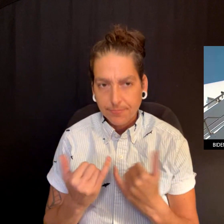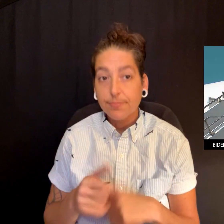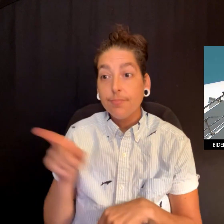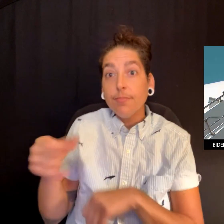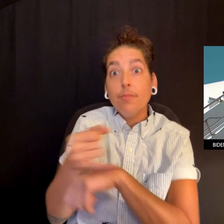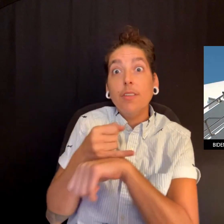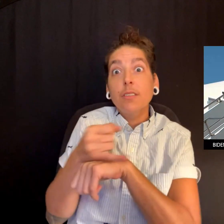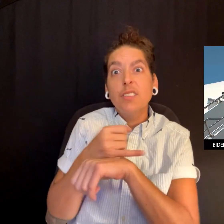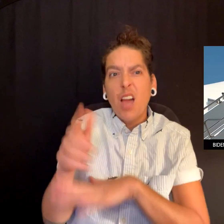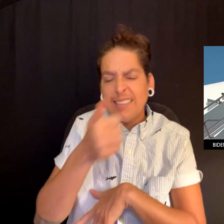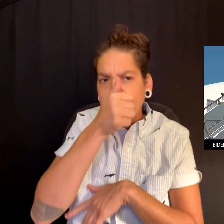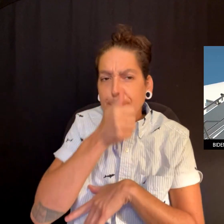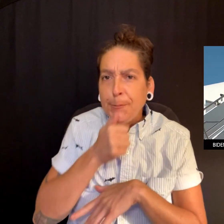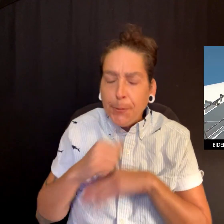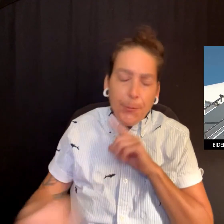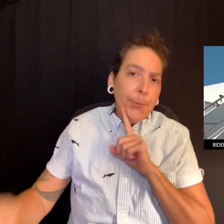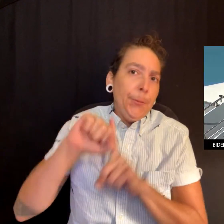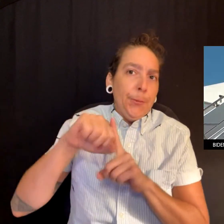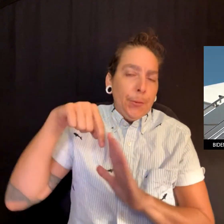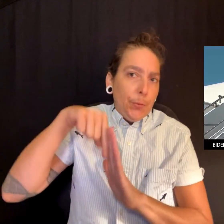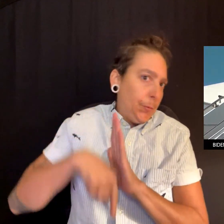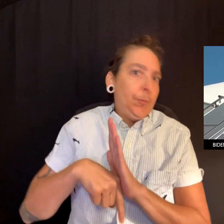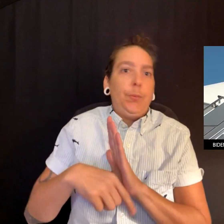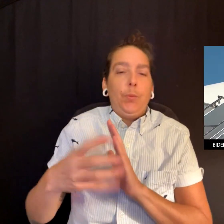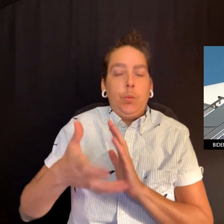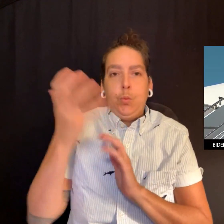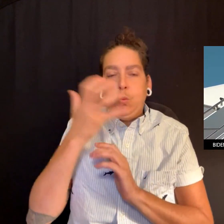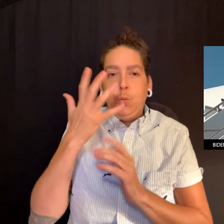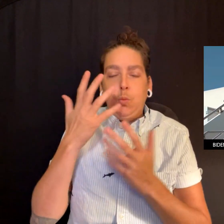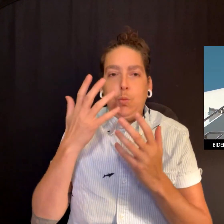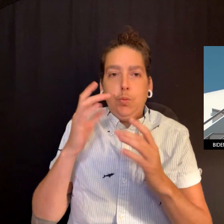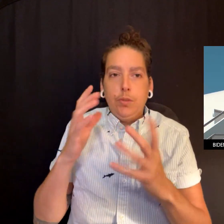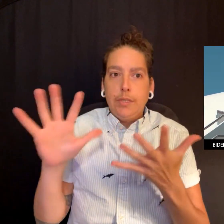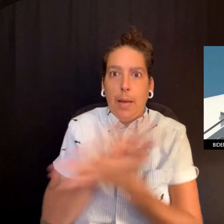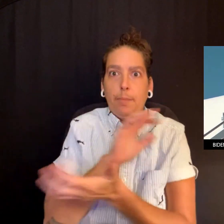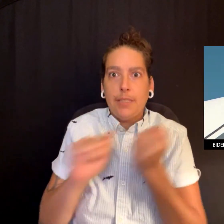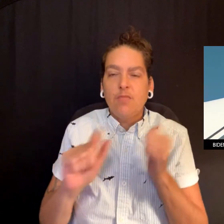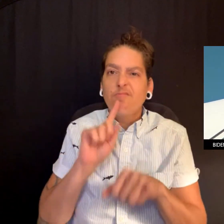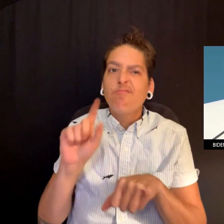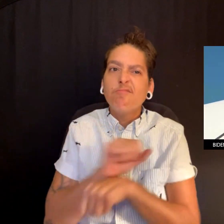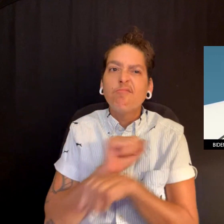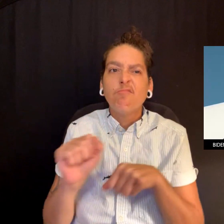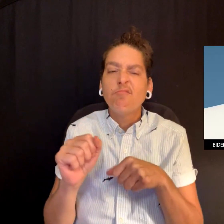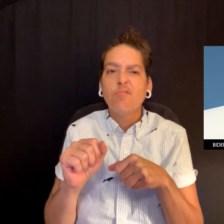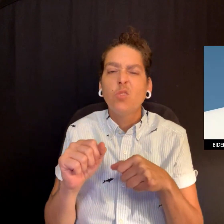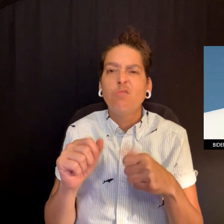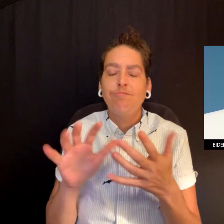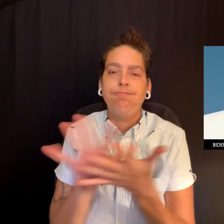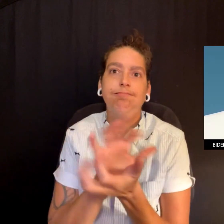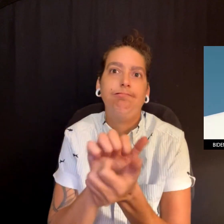The bidens are in Puerto Rico today Monday. The island sustained extensive damage to its critical infrastructure